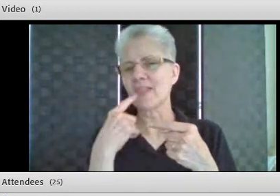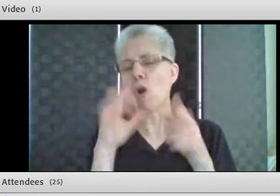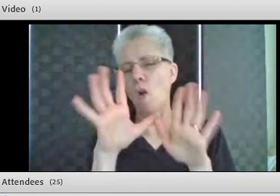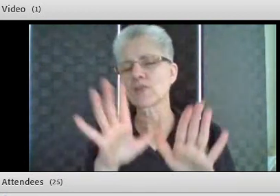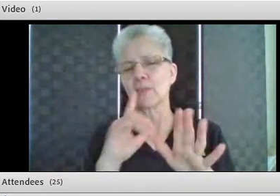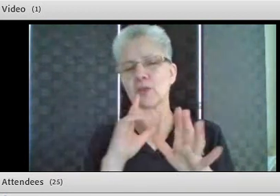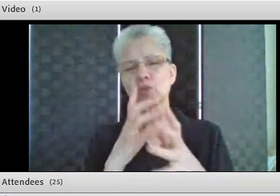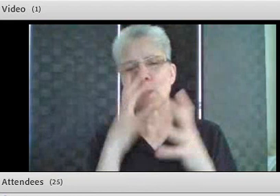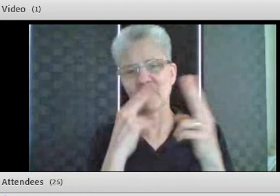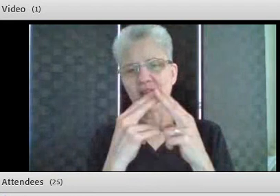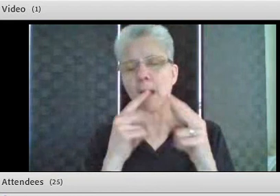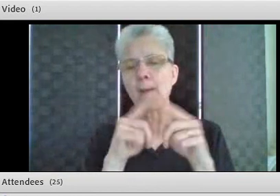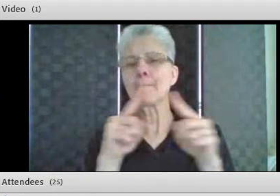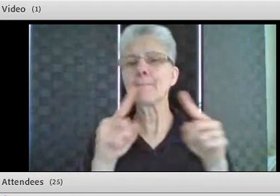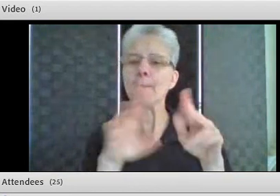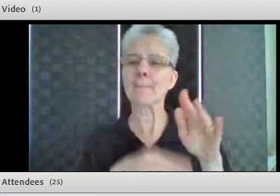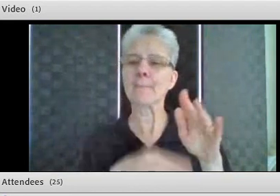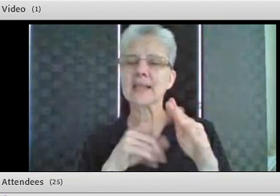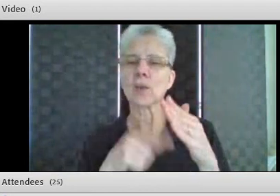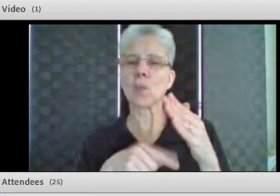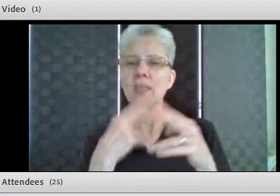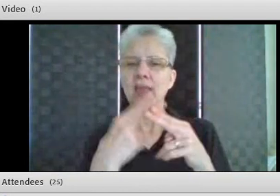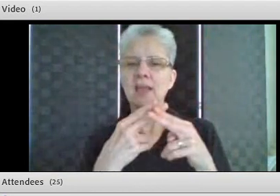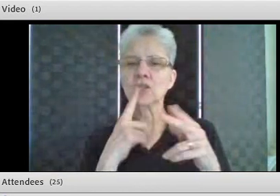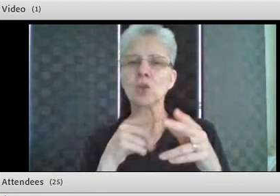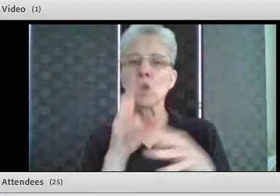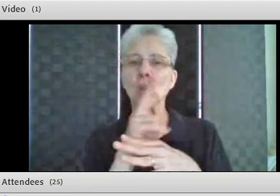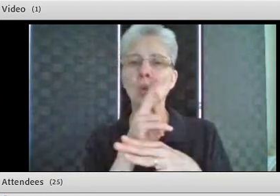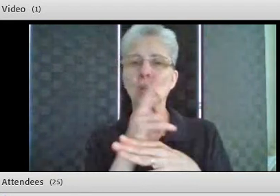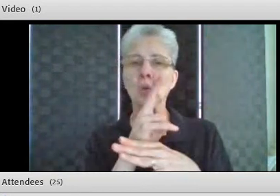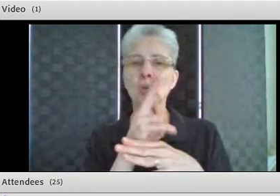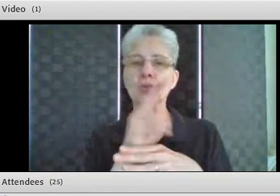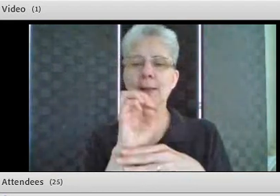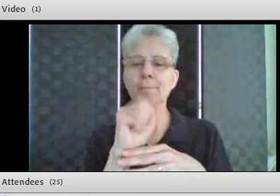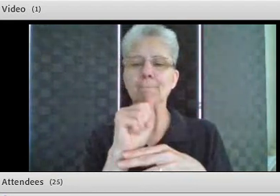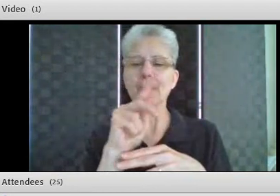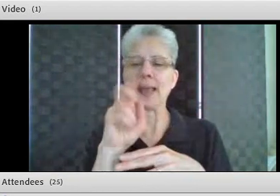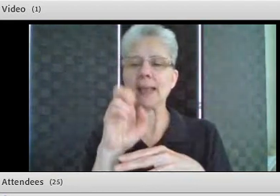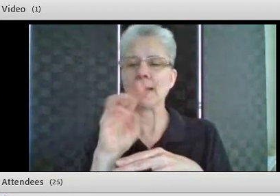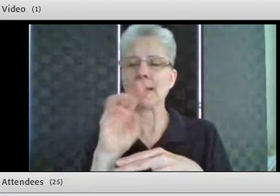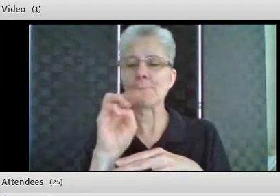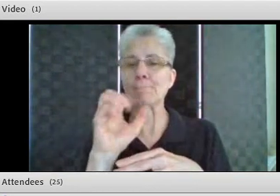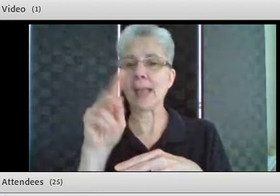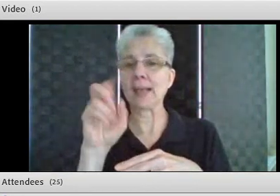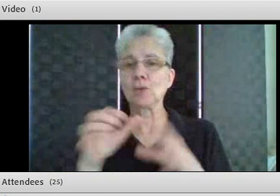Hilary: Yes. Ryan: One, which is good. Hilary: All right. Ryan: It's better than none. They are awesome. They're so much fun.